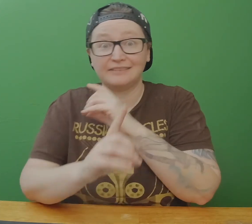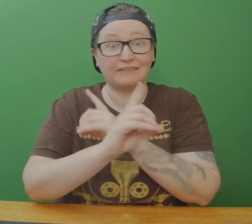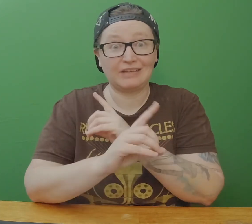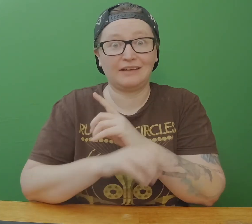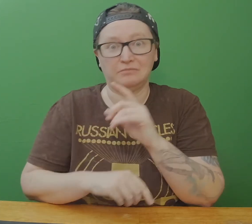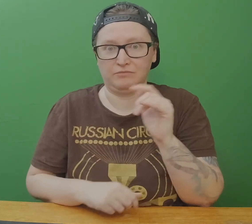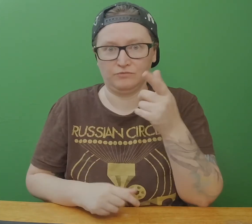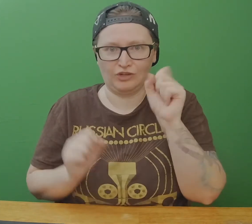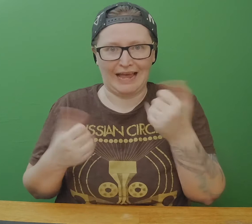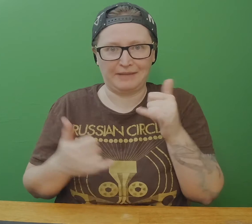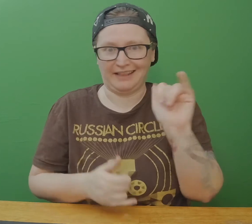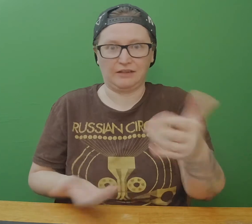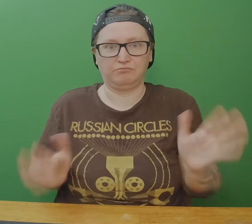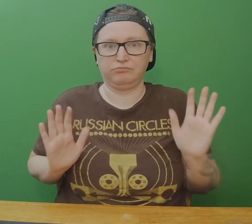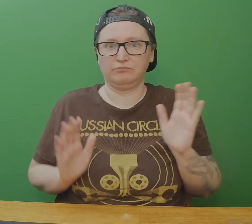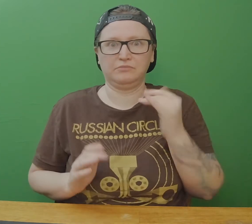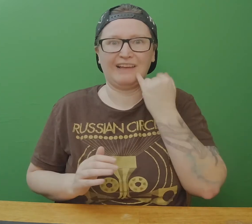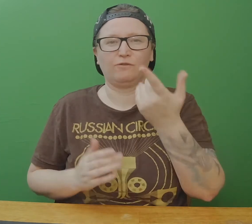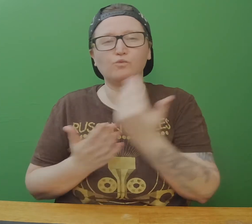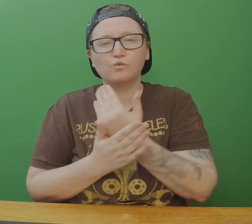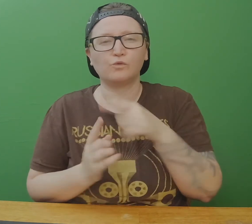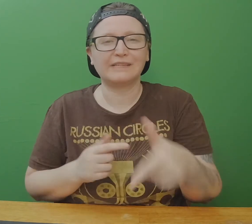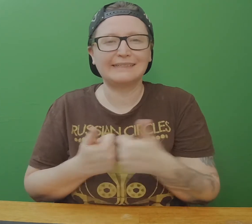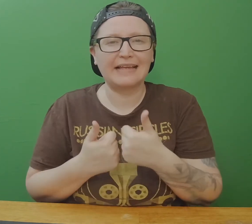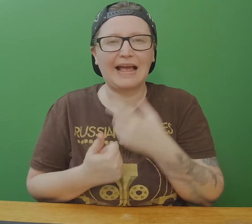so when I was just talking about the you know offense defense sort of thing that's pretty much